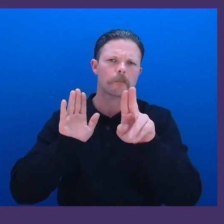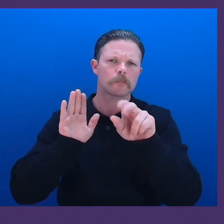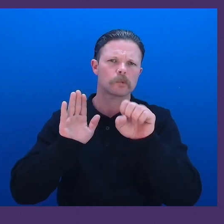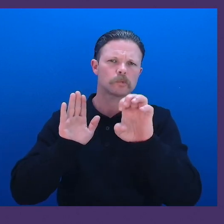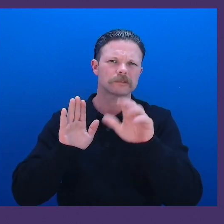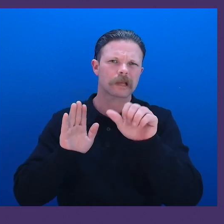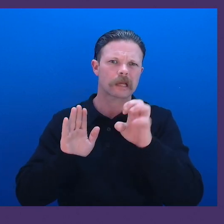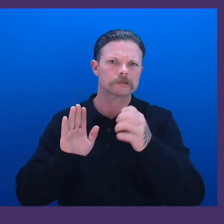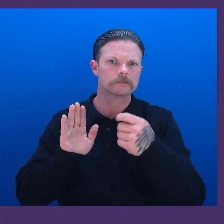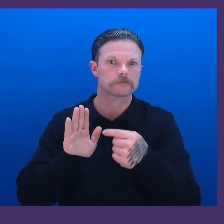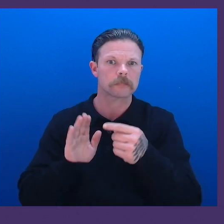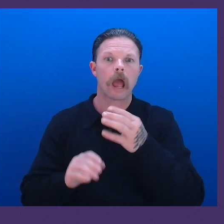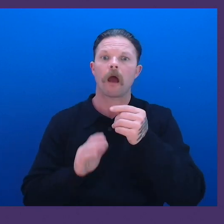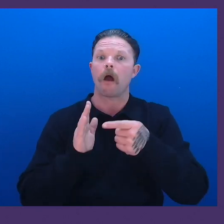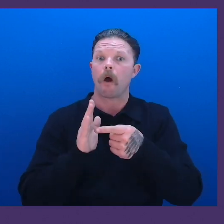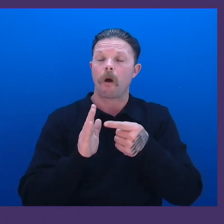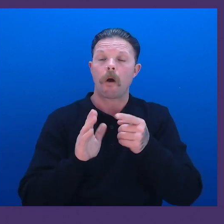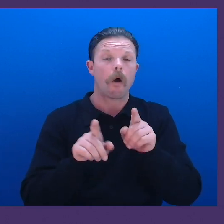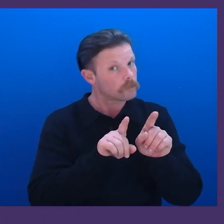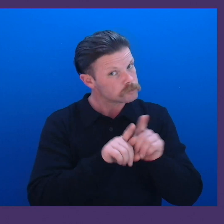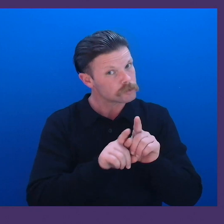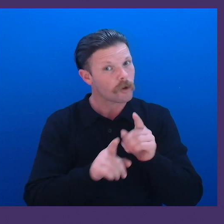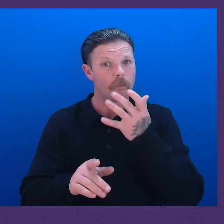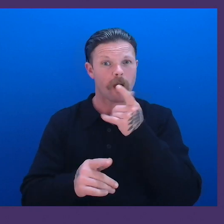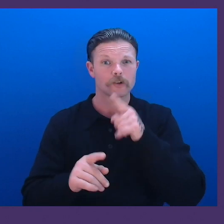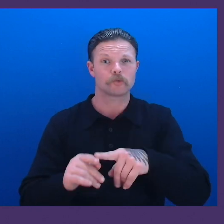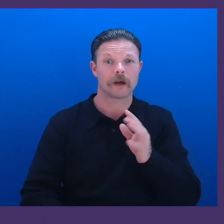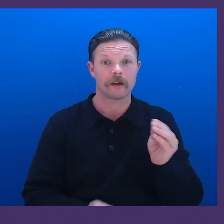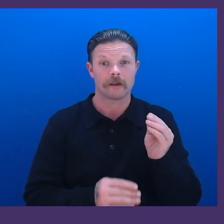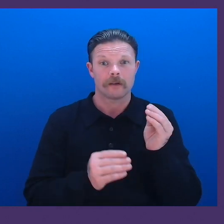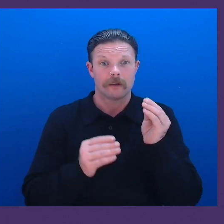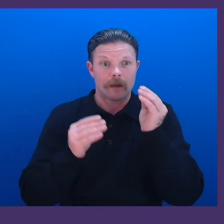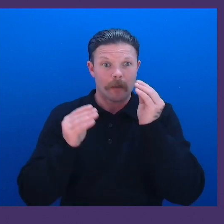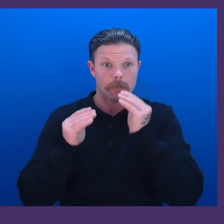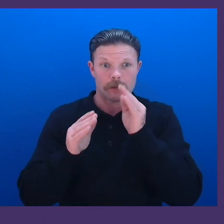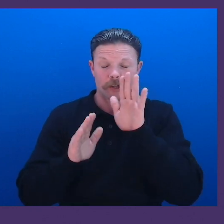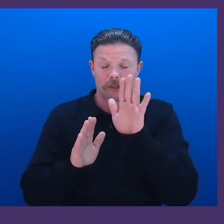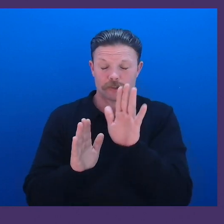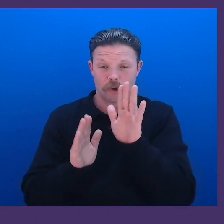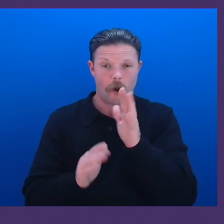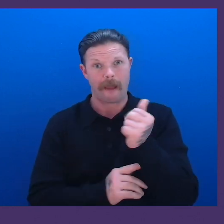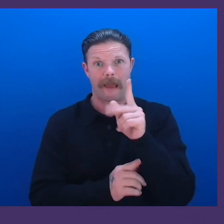and think how a malicious user can break that system. Ask yourself questions,